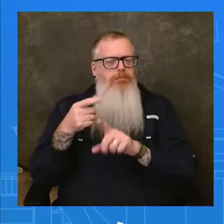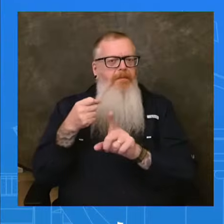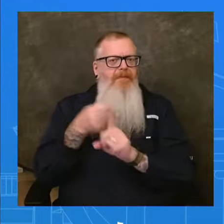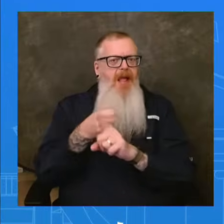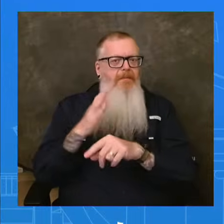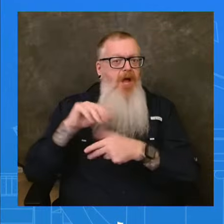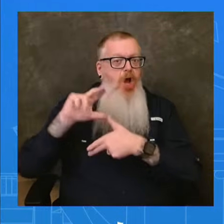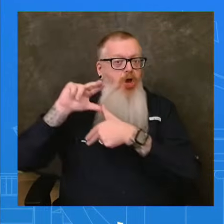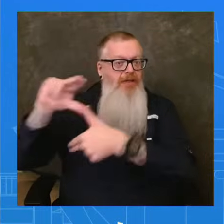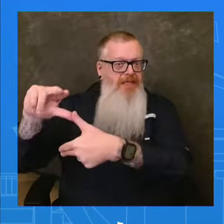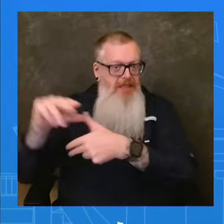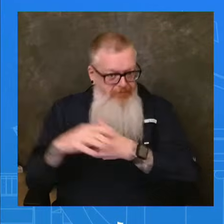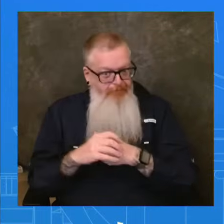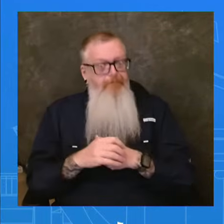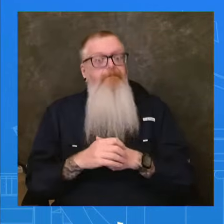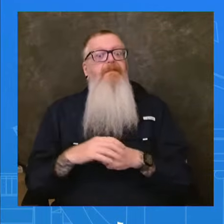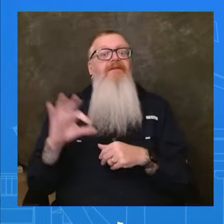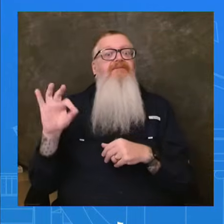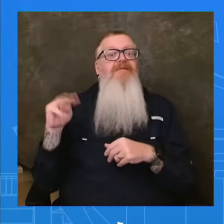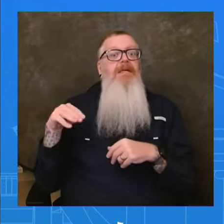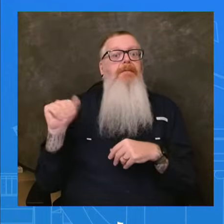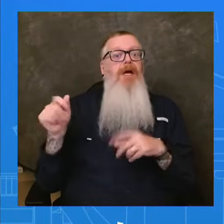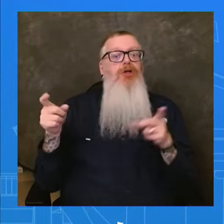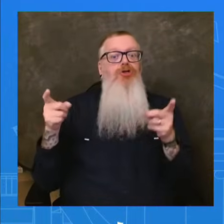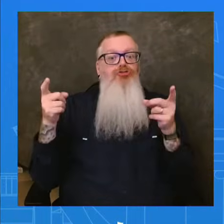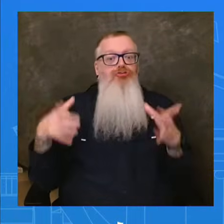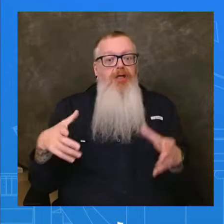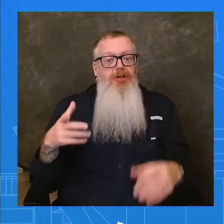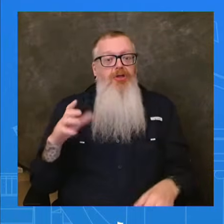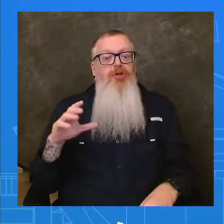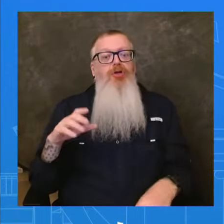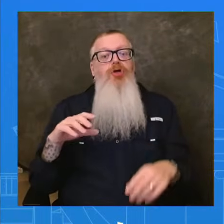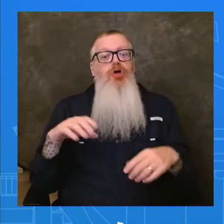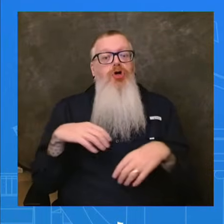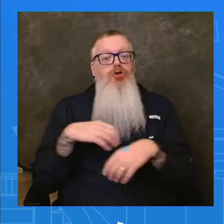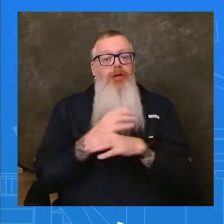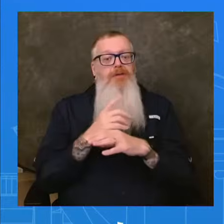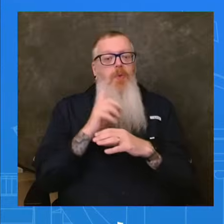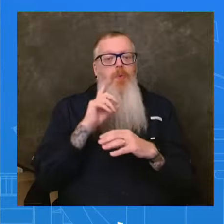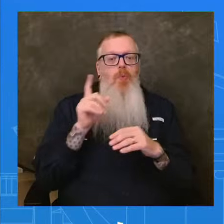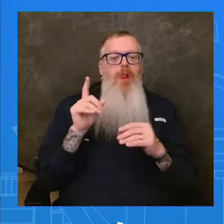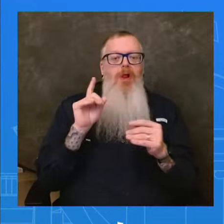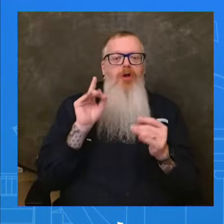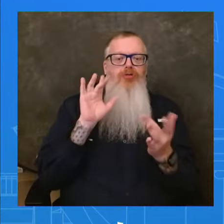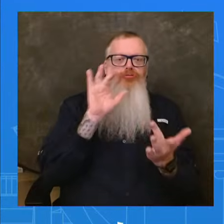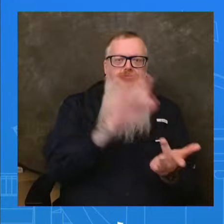to join the pers- -- the personnel on the ground and ensure every Floridian gets the help that they need.